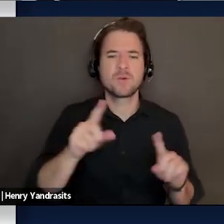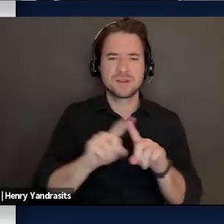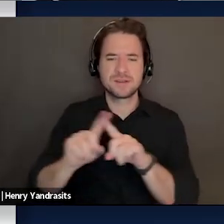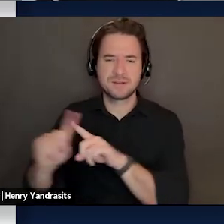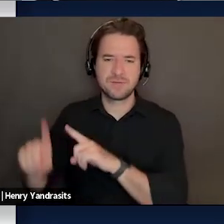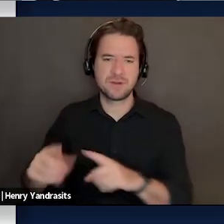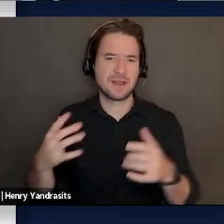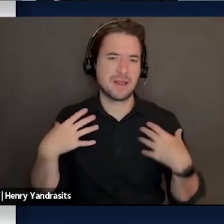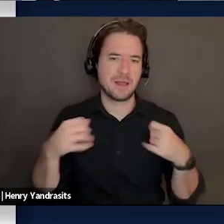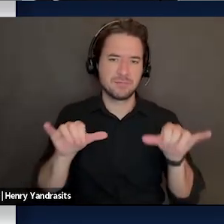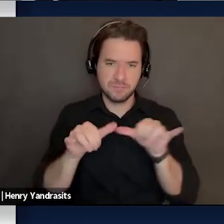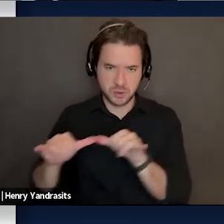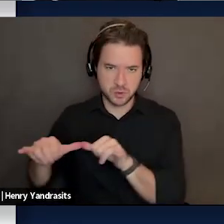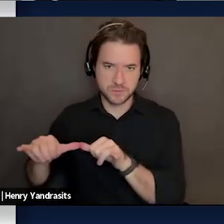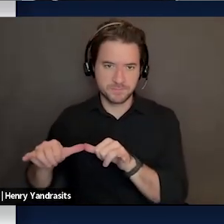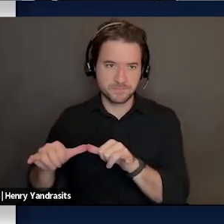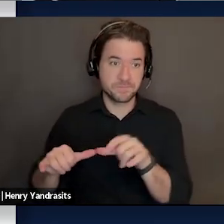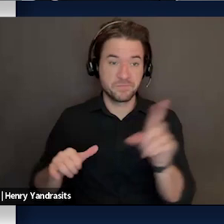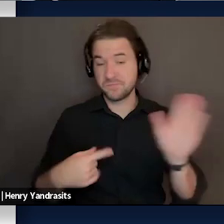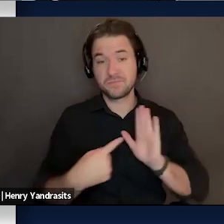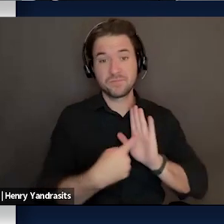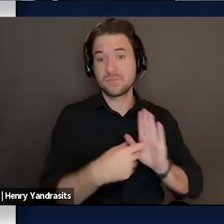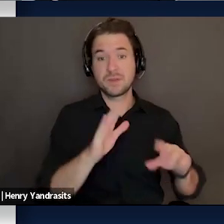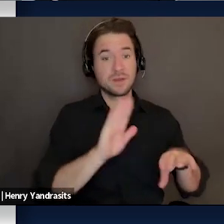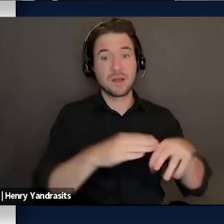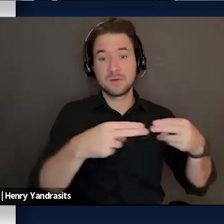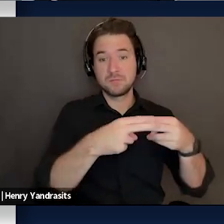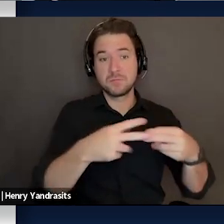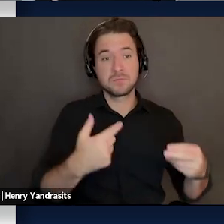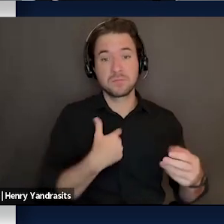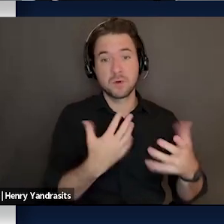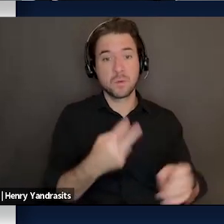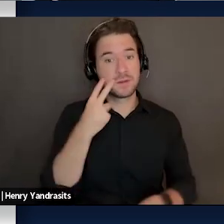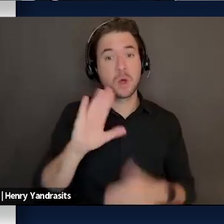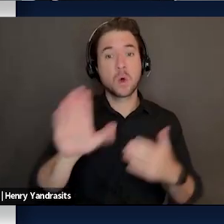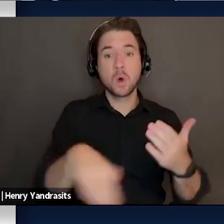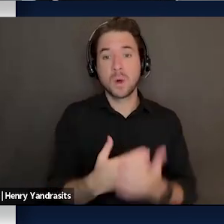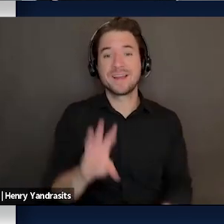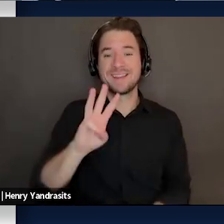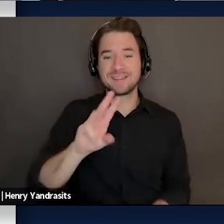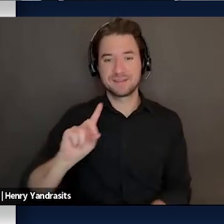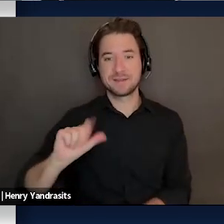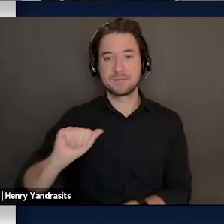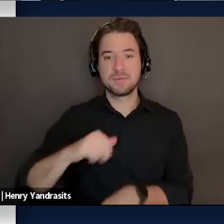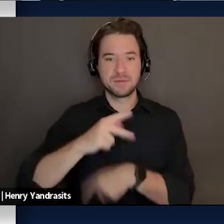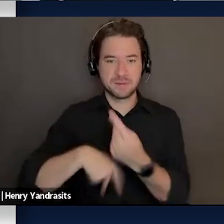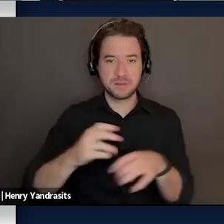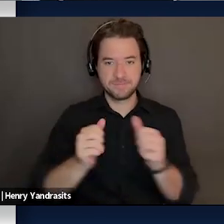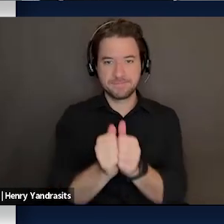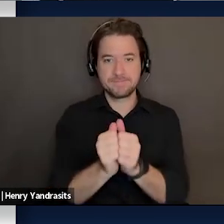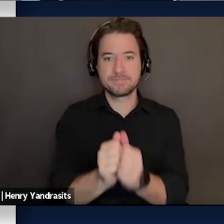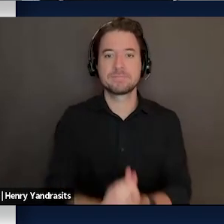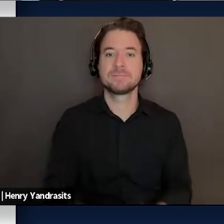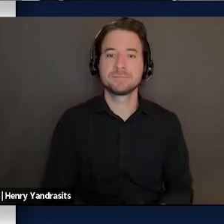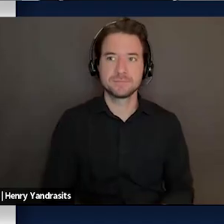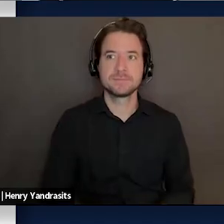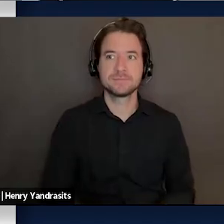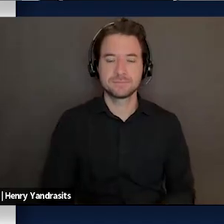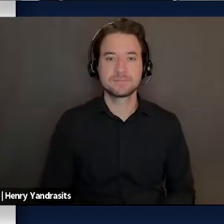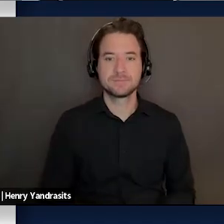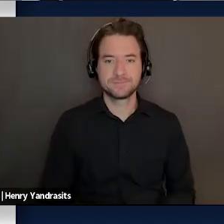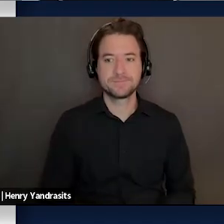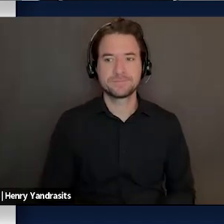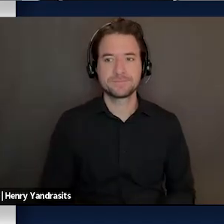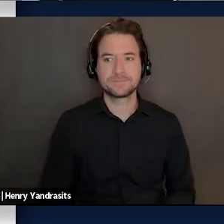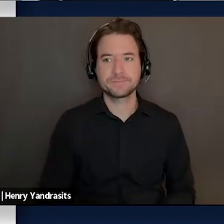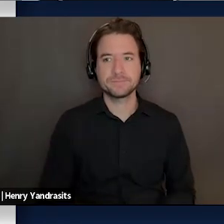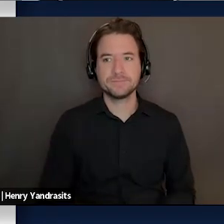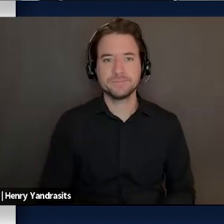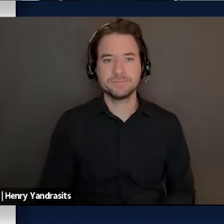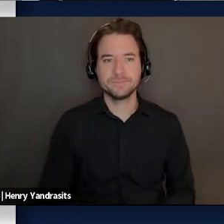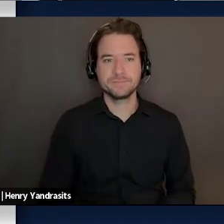And so for this example, that is on the screen, I've selected to view all 6 disability types together.